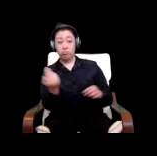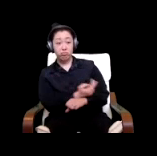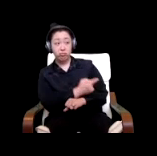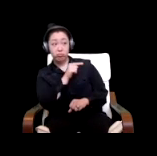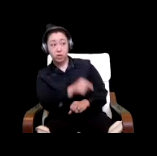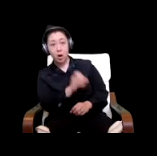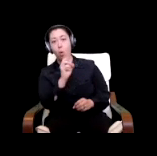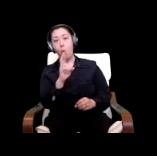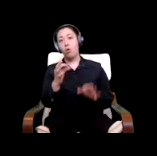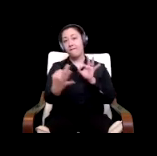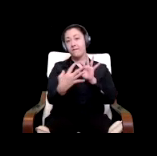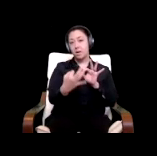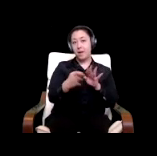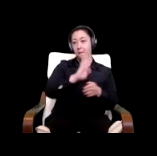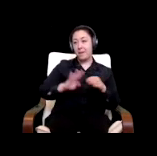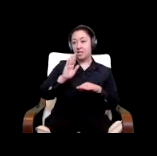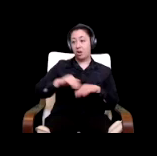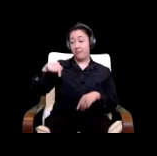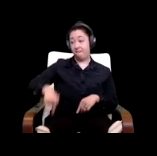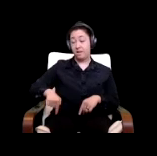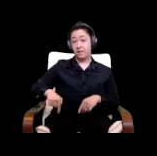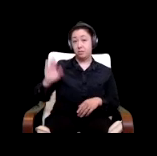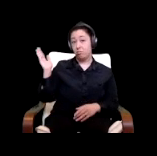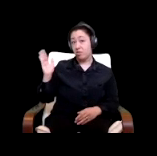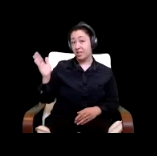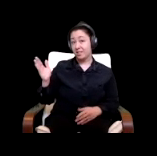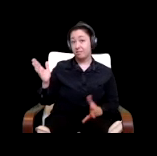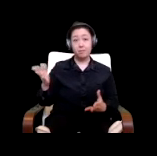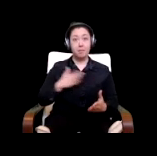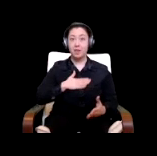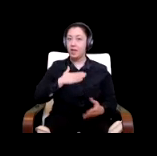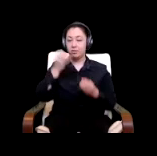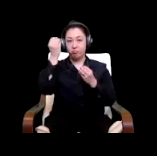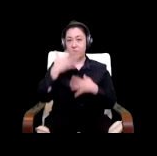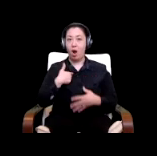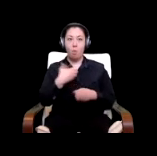on this presentation, I want to make it the best it can be for everyone involved. So I